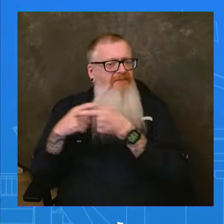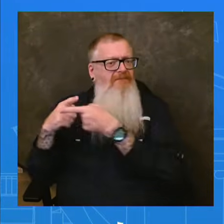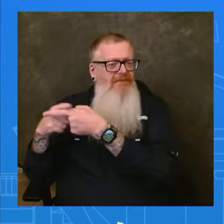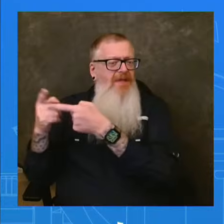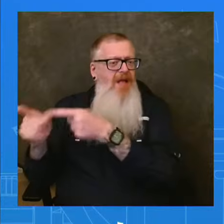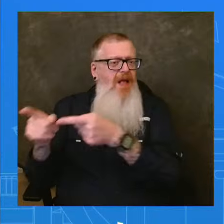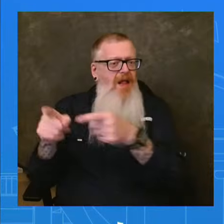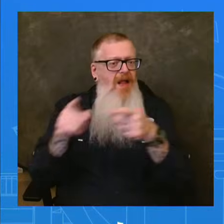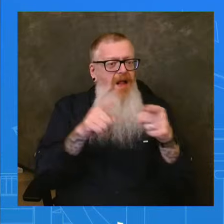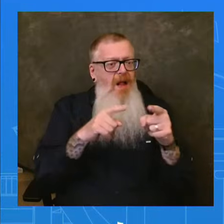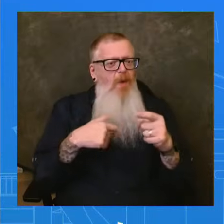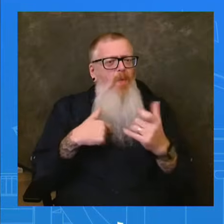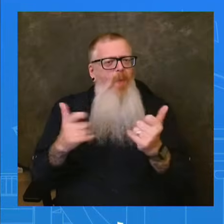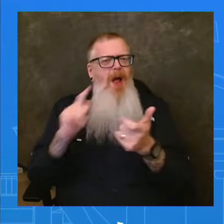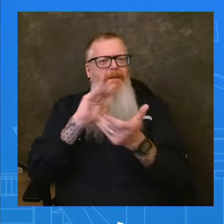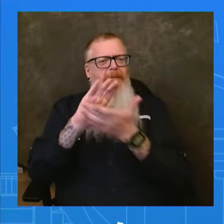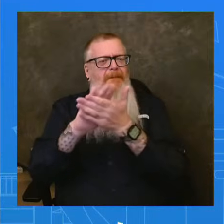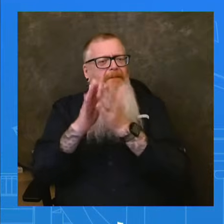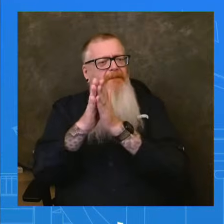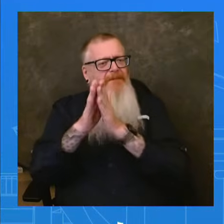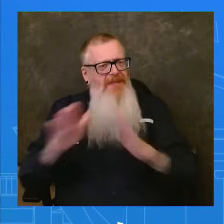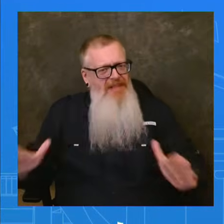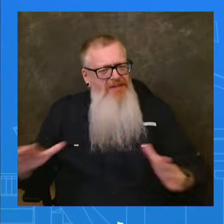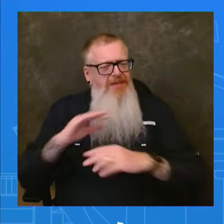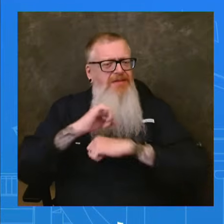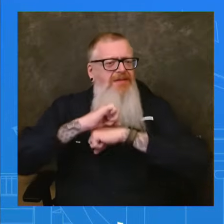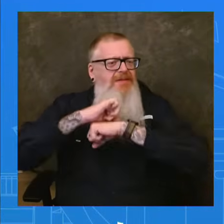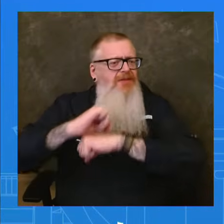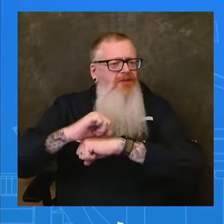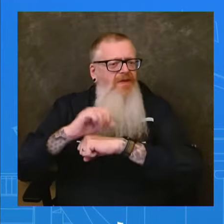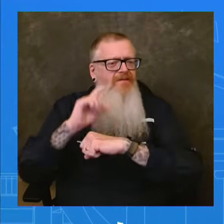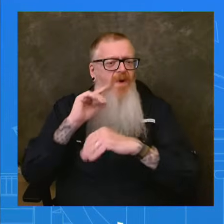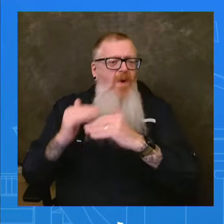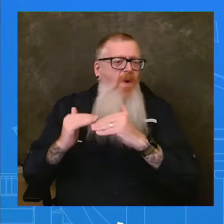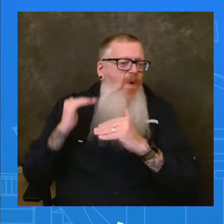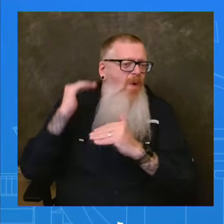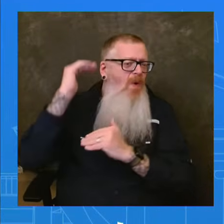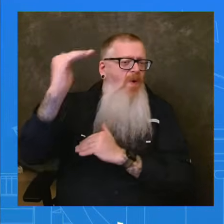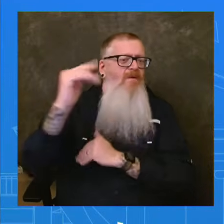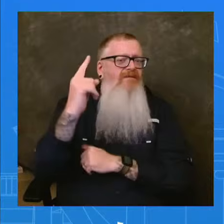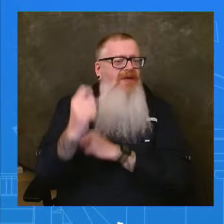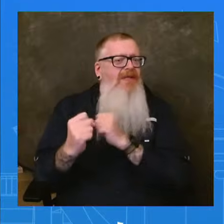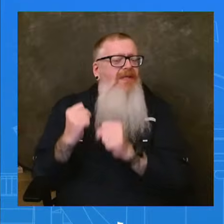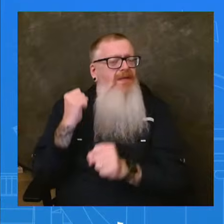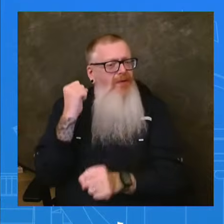For over a year -- you think about what has occurred for over a year. You've seen Hezbollah has attacked Israel